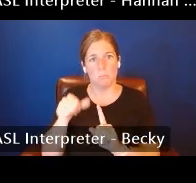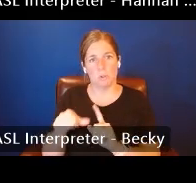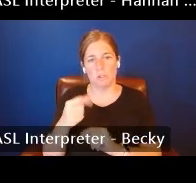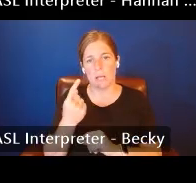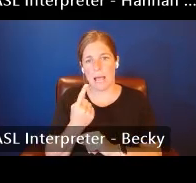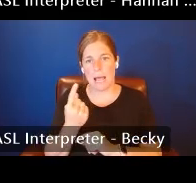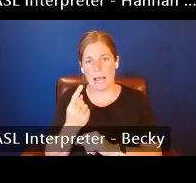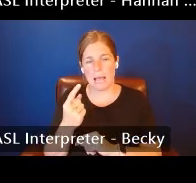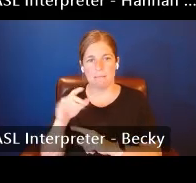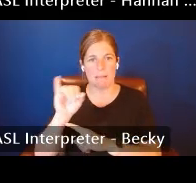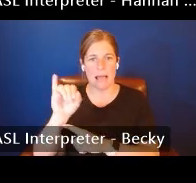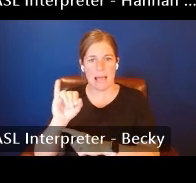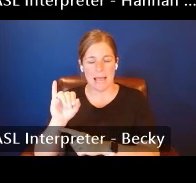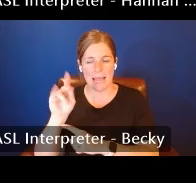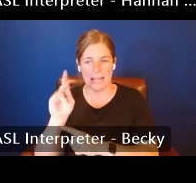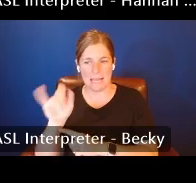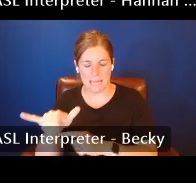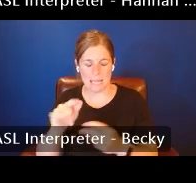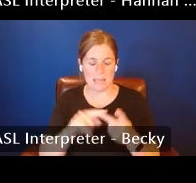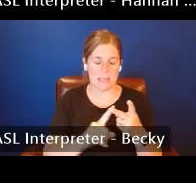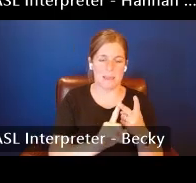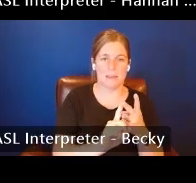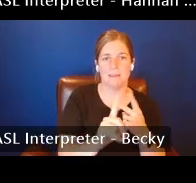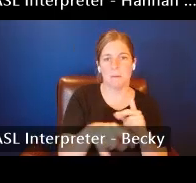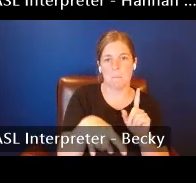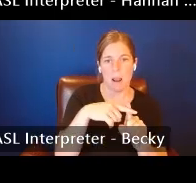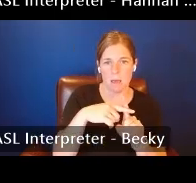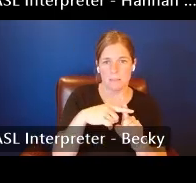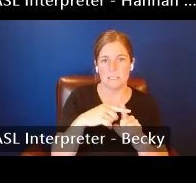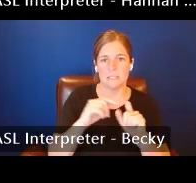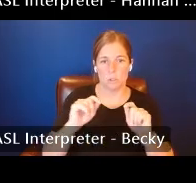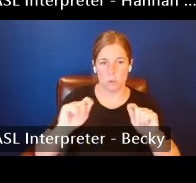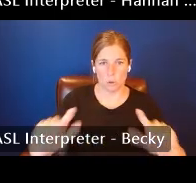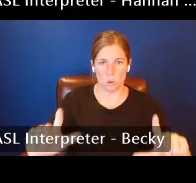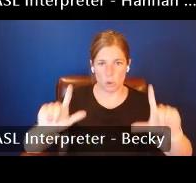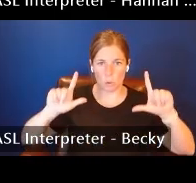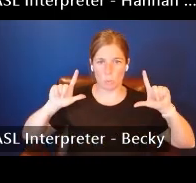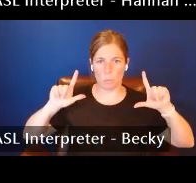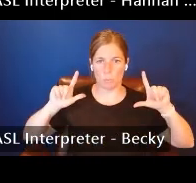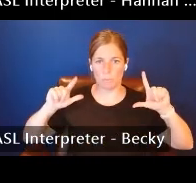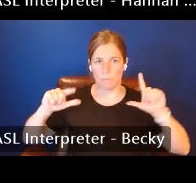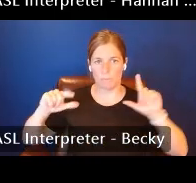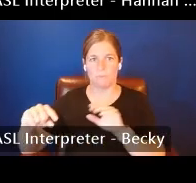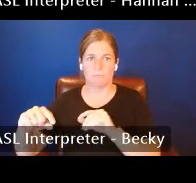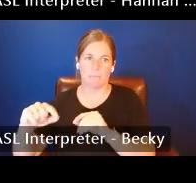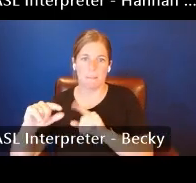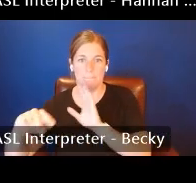Press the plus key to zoom in. Press the minus key to zoom out. Press Shift I to turn off keyboard access.